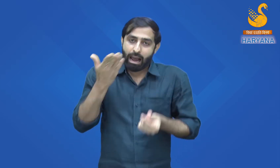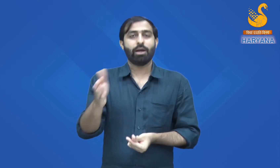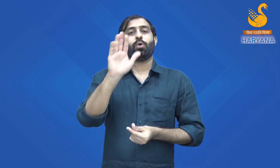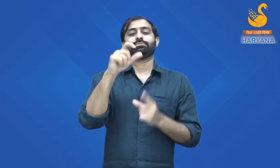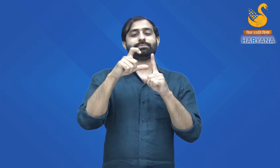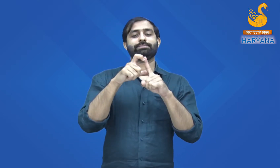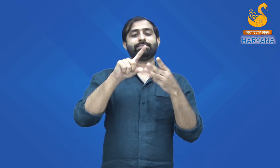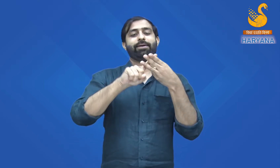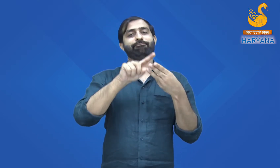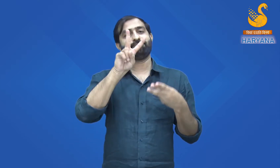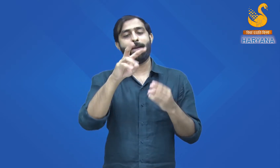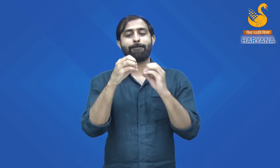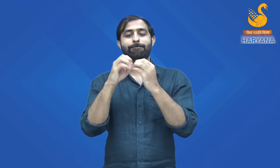They use the word Dev bhumi.